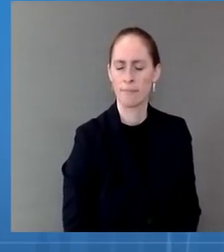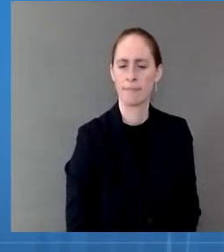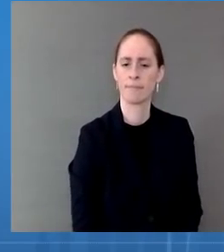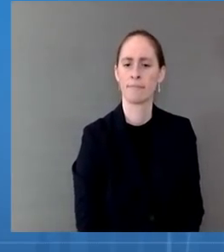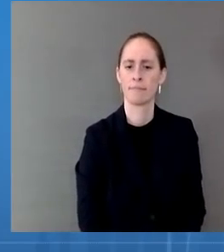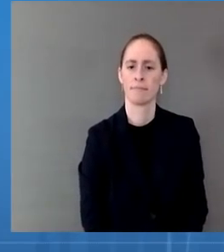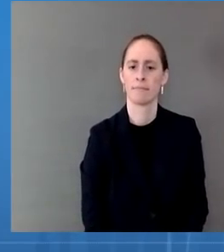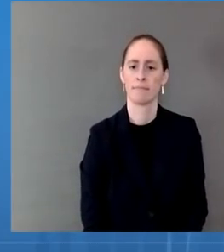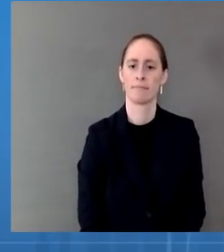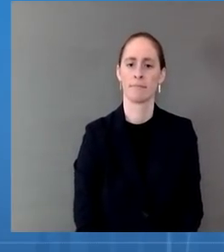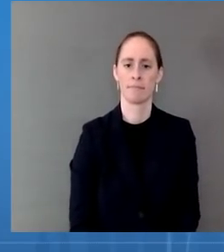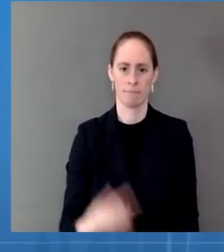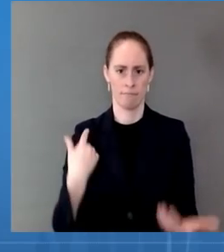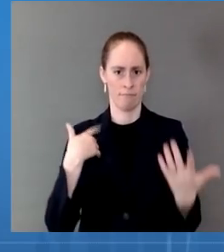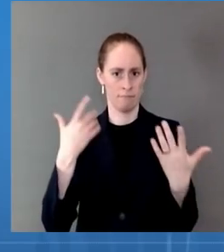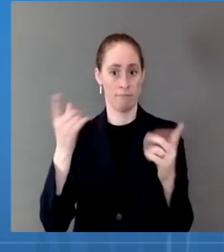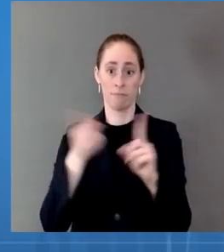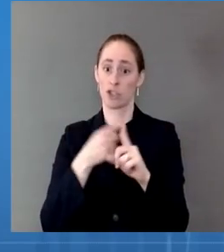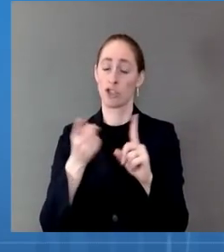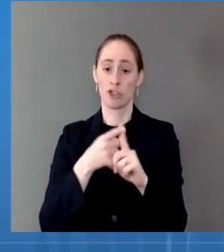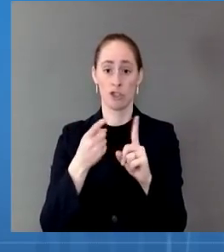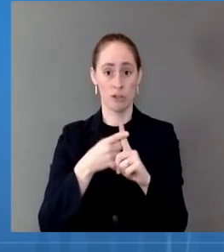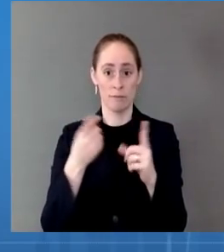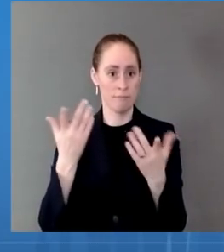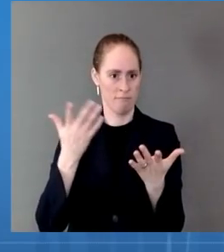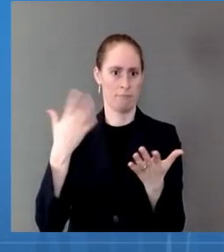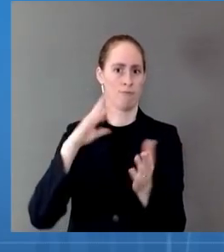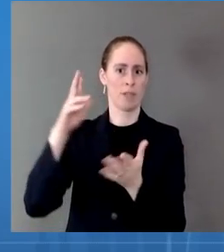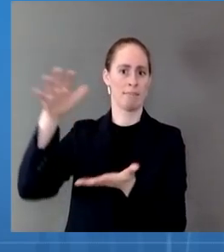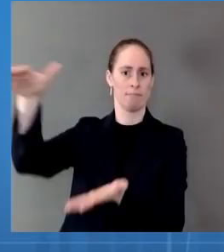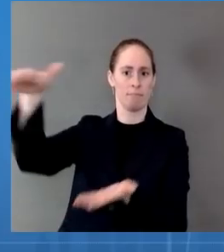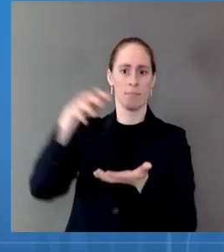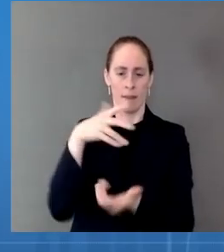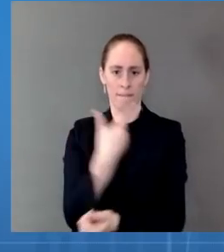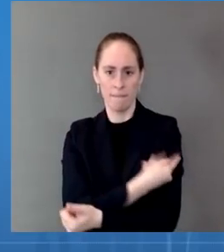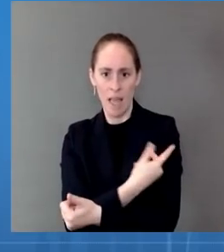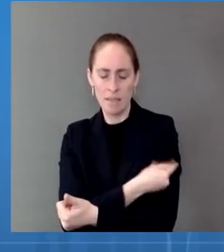And that's over a third of the population, and that's giving us a really accurate view